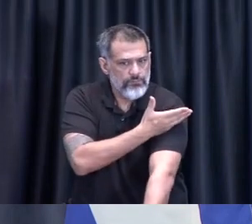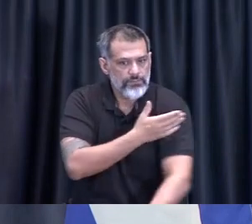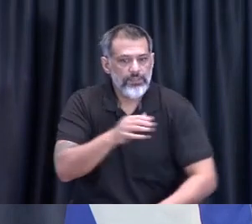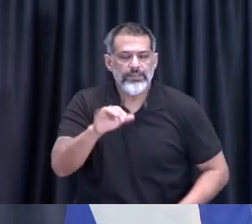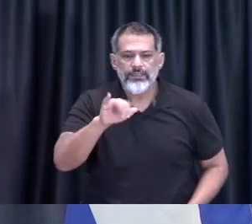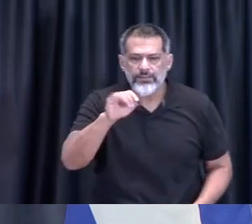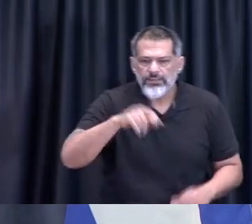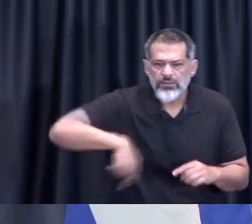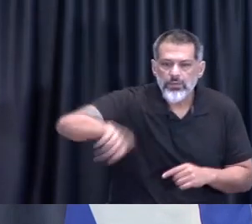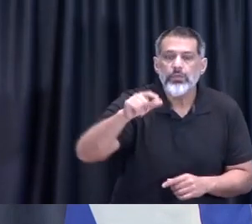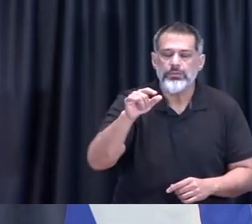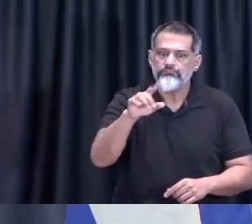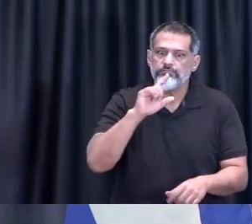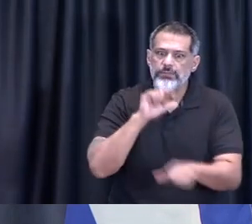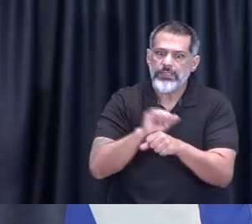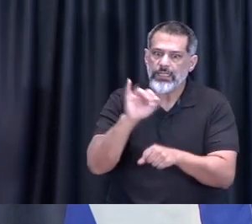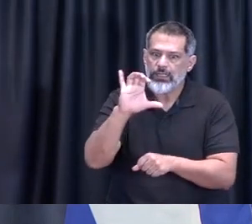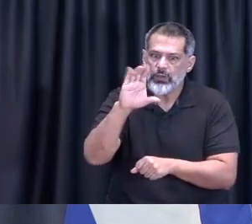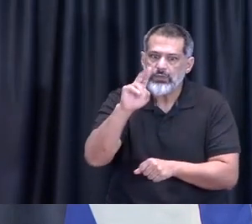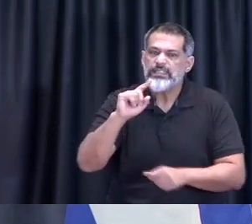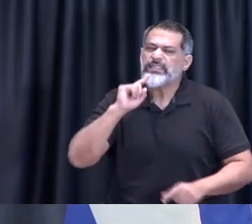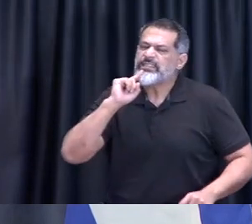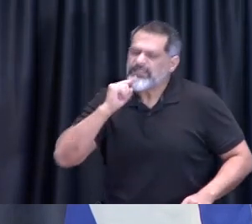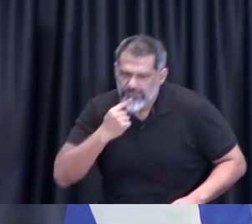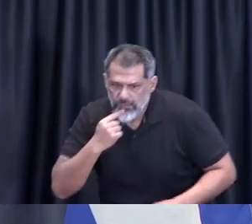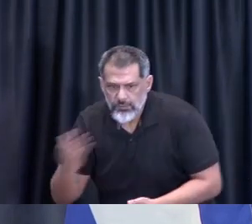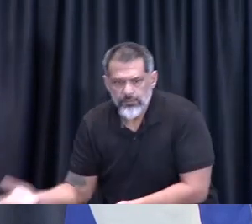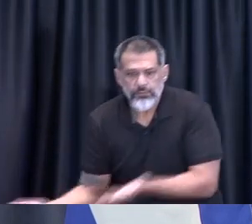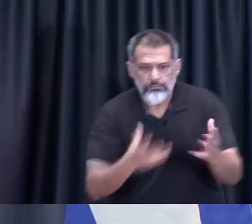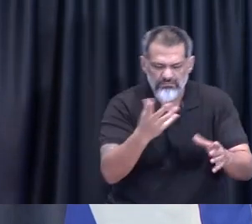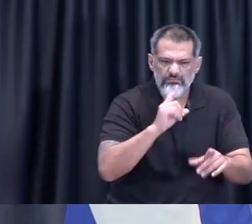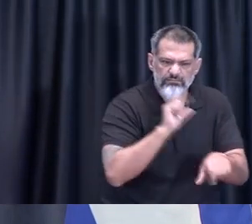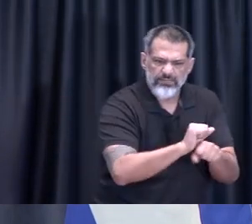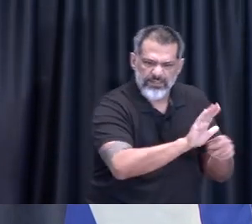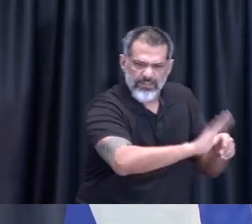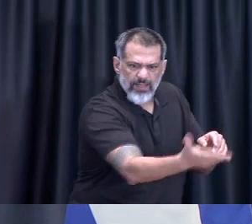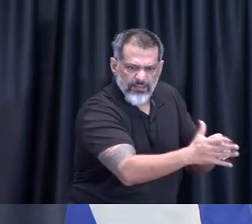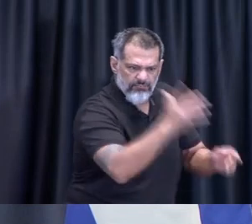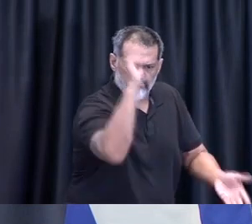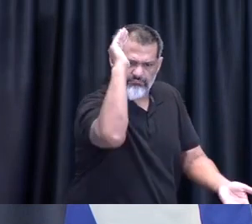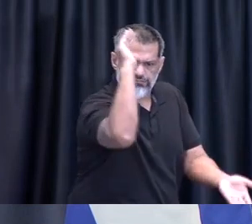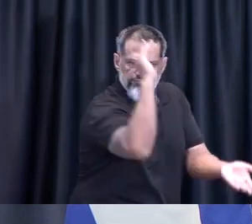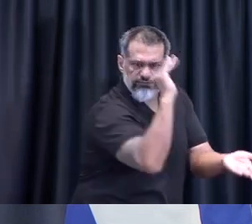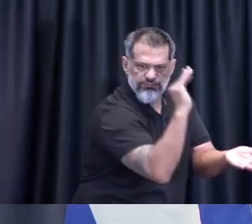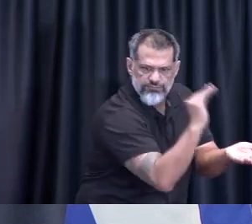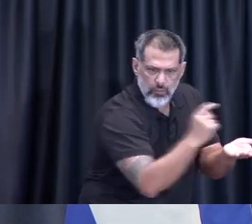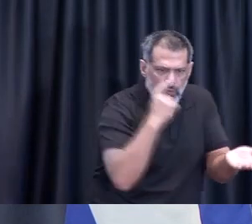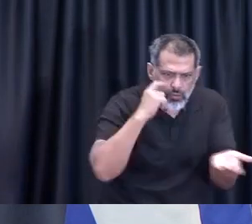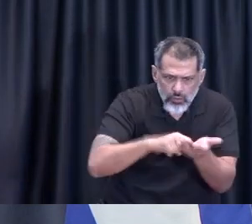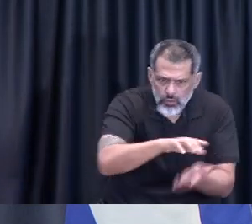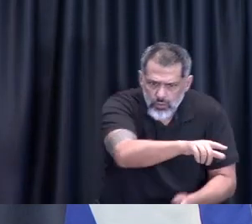especially among those who have had three doses of COVID-19 vaccine.